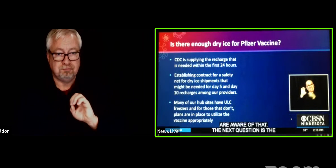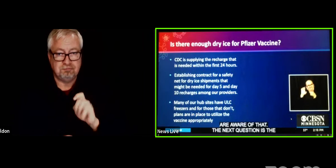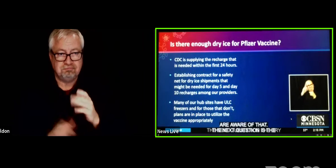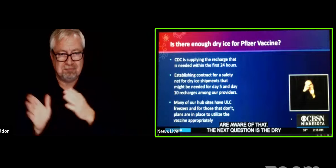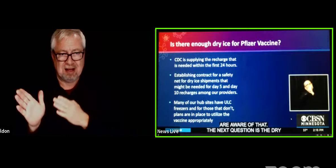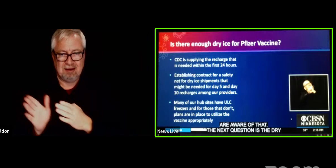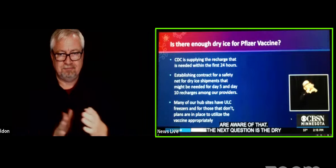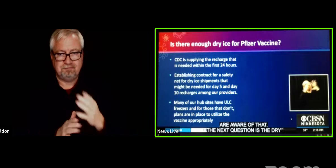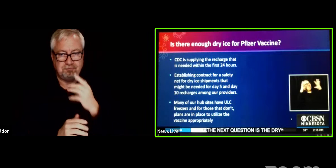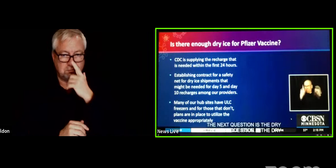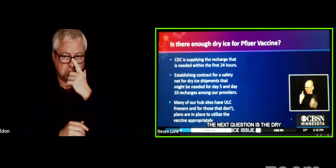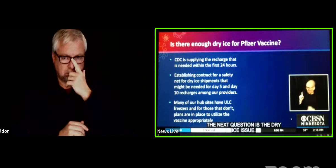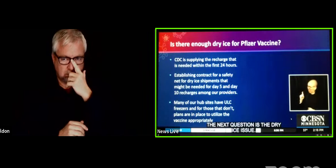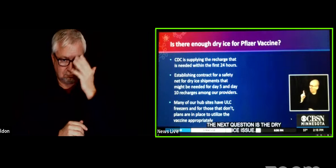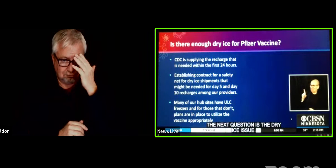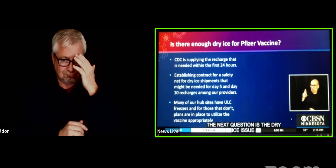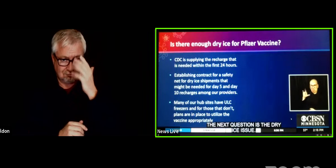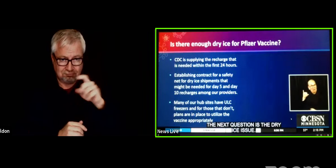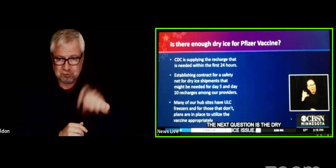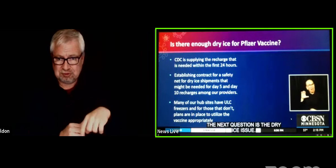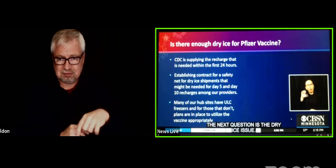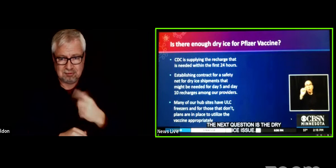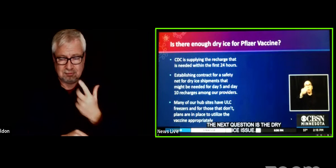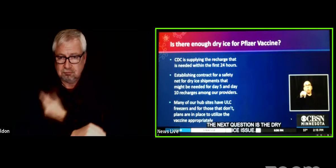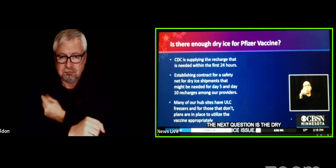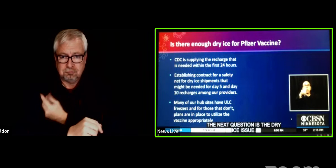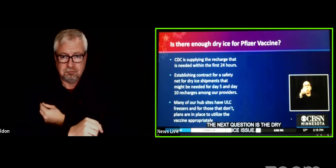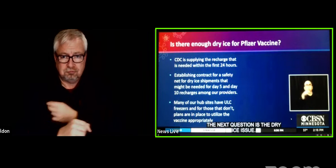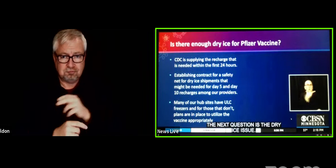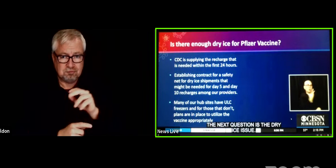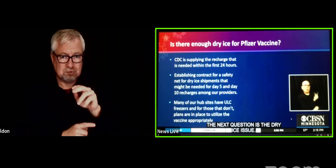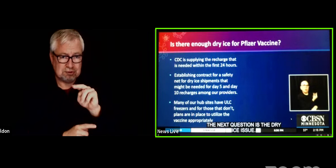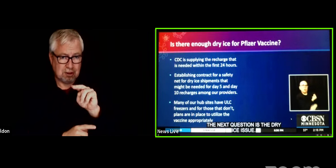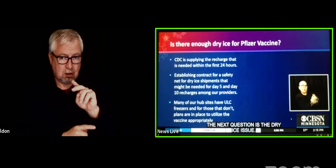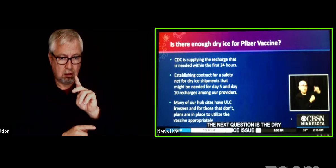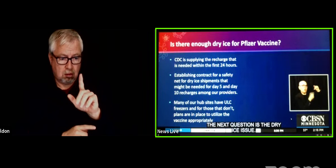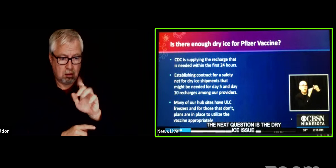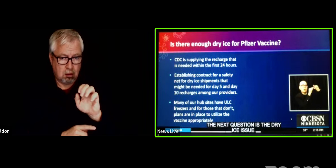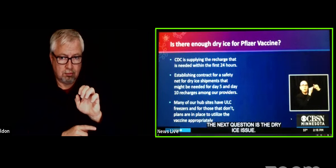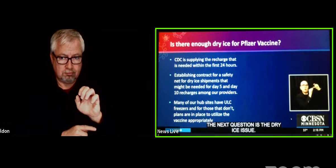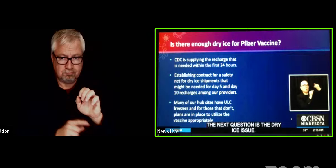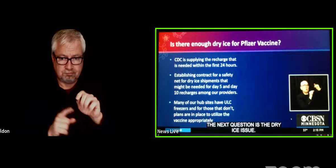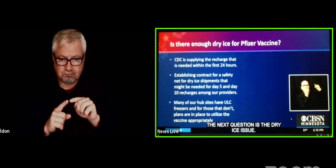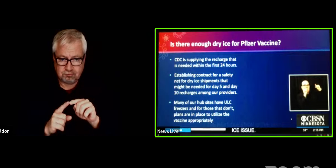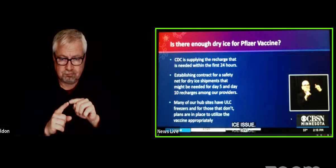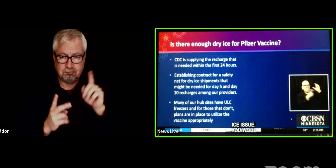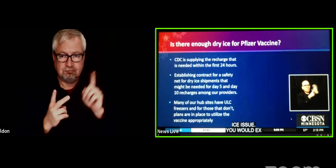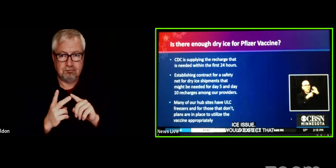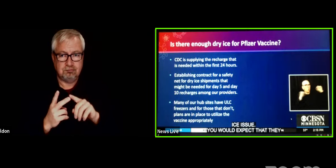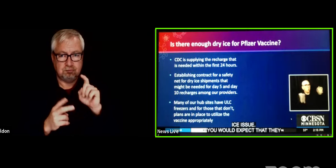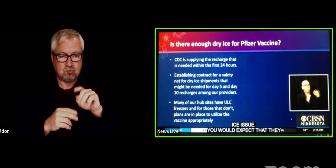HAVE NEEDLES AND SYRINGES BUT AS HE INDICATED, MAKING SURE THAT WE HAVE SUFFICIENT ULTRA COLD STORAGE